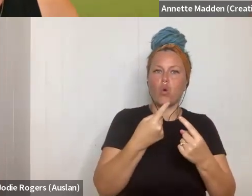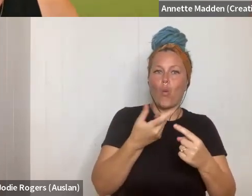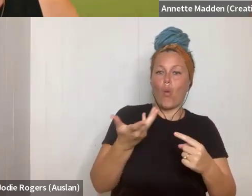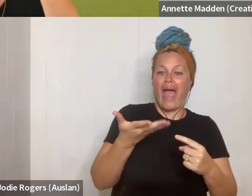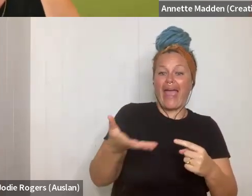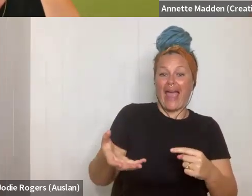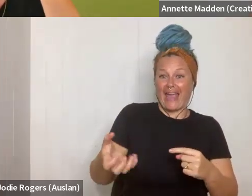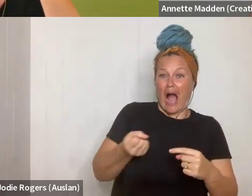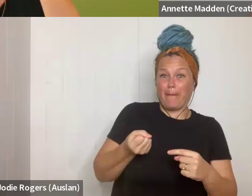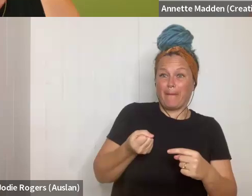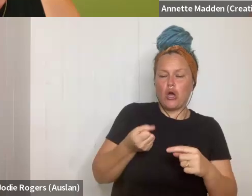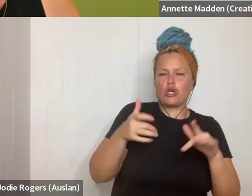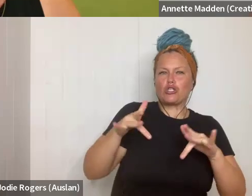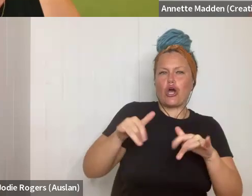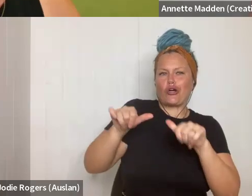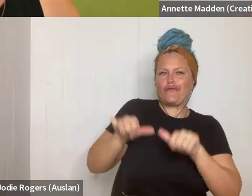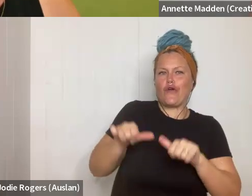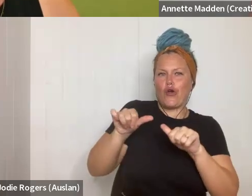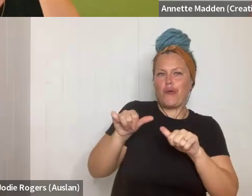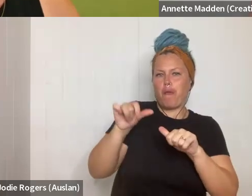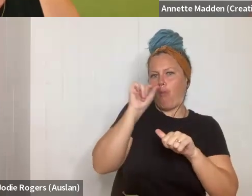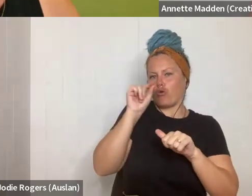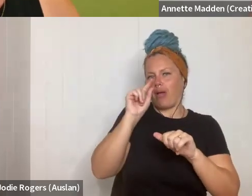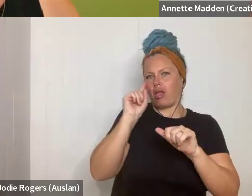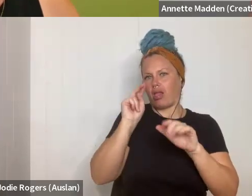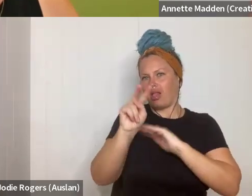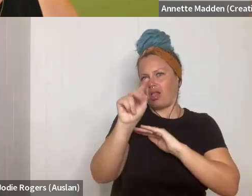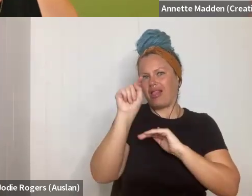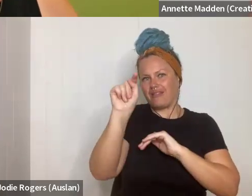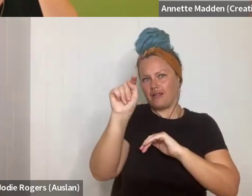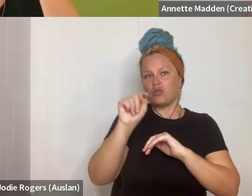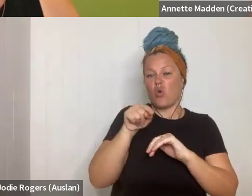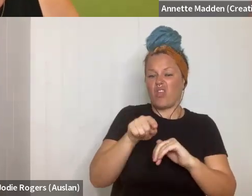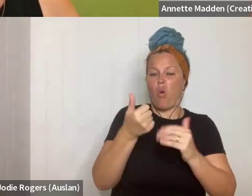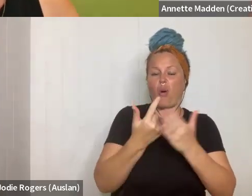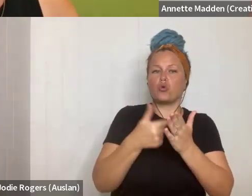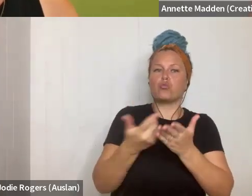little section my little box where you can outline what is